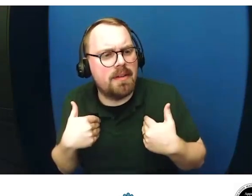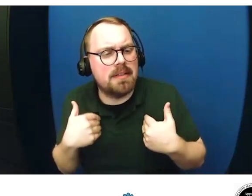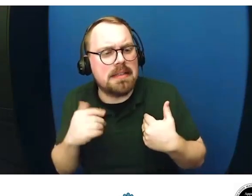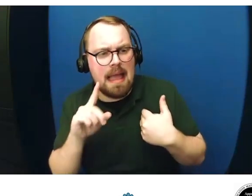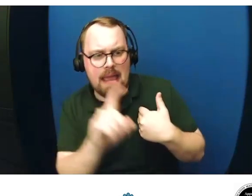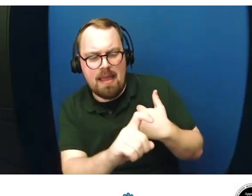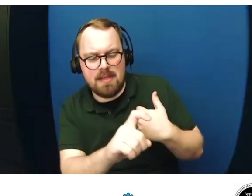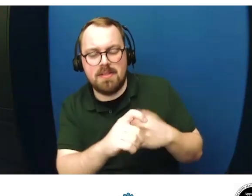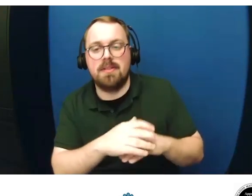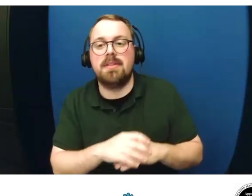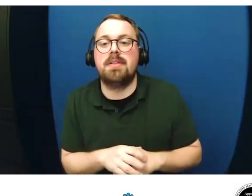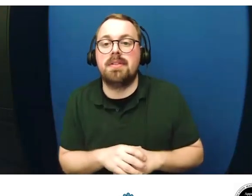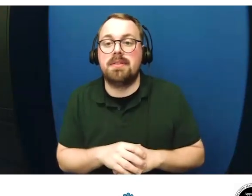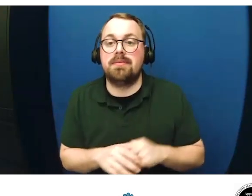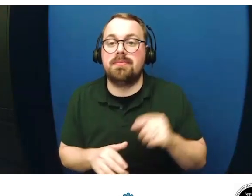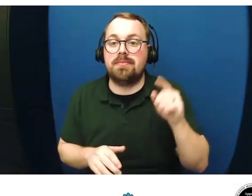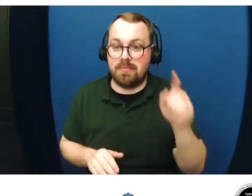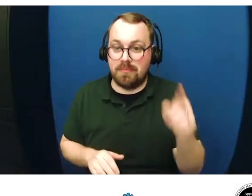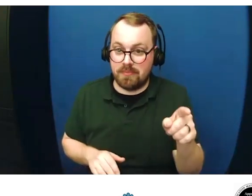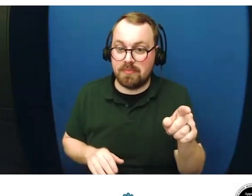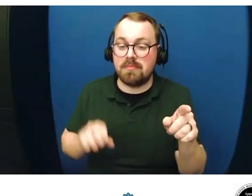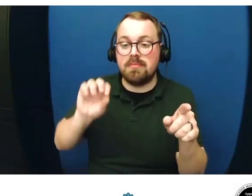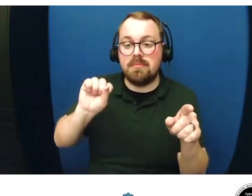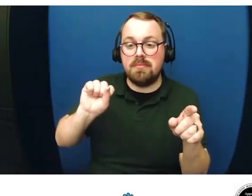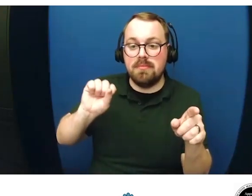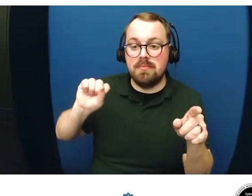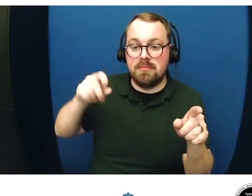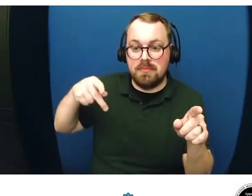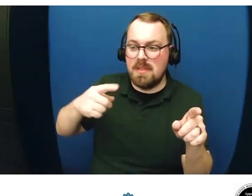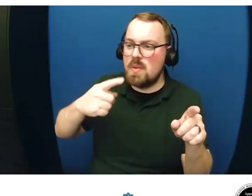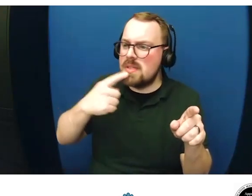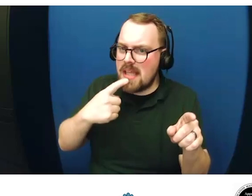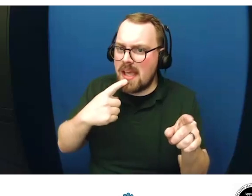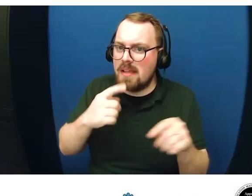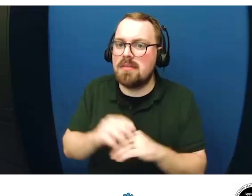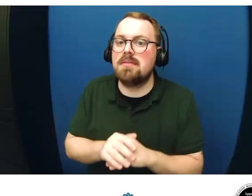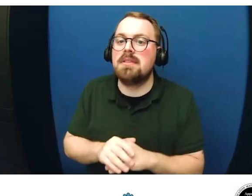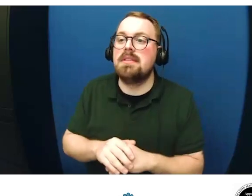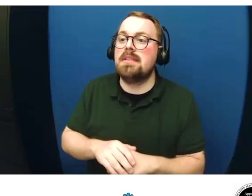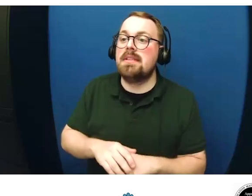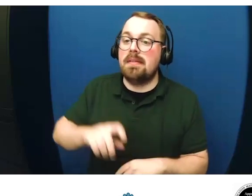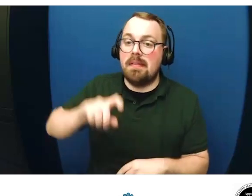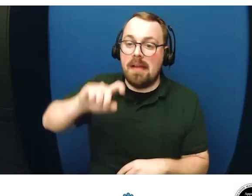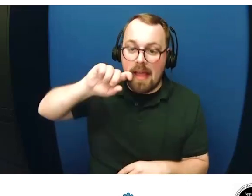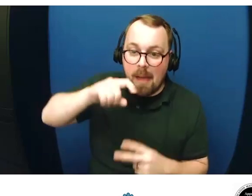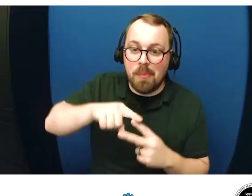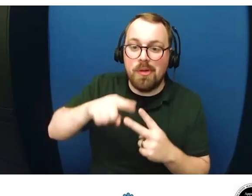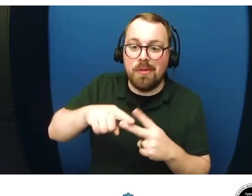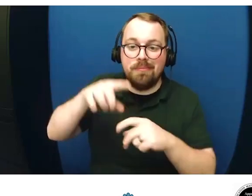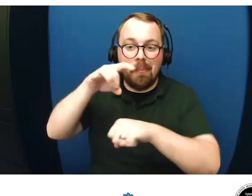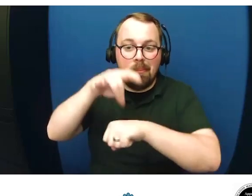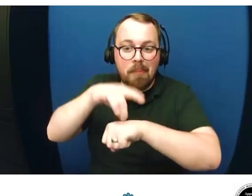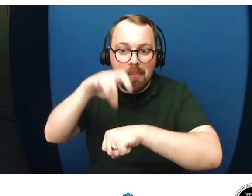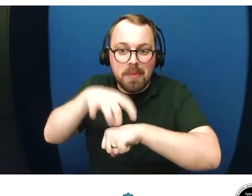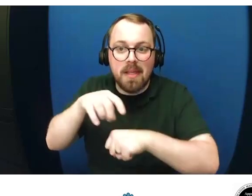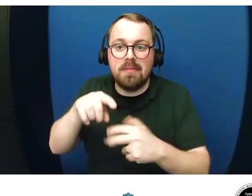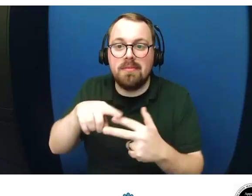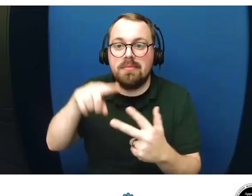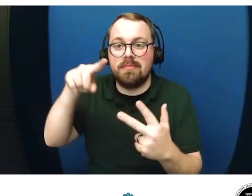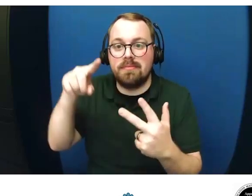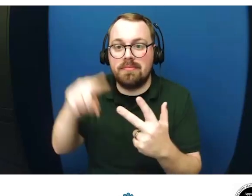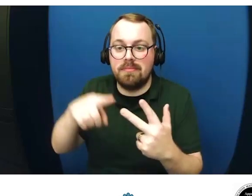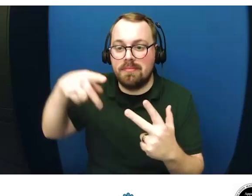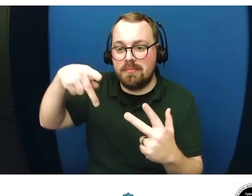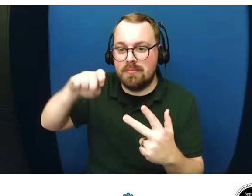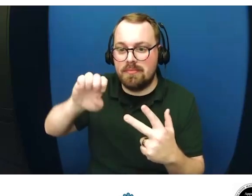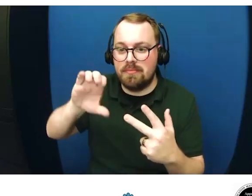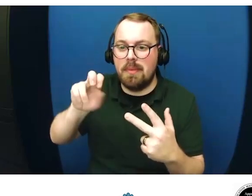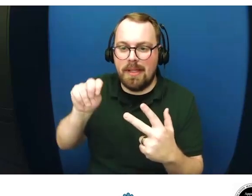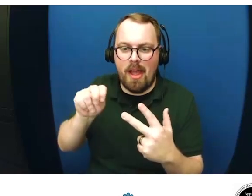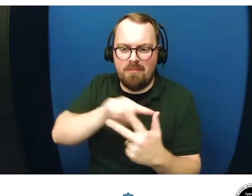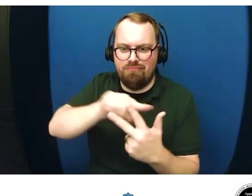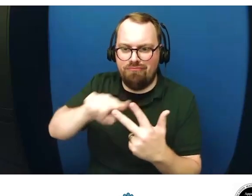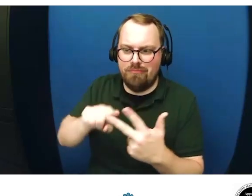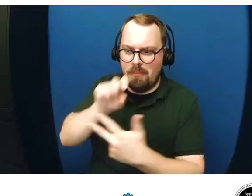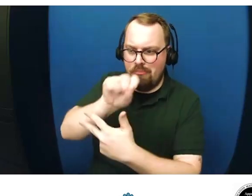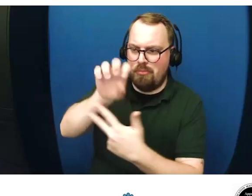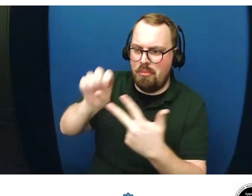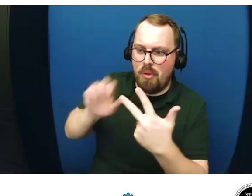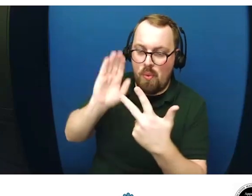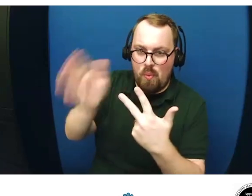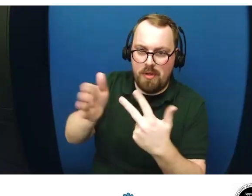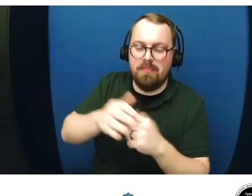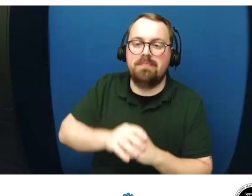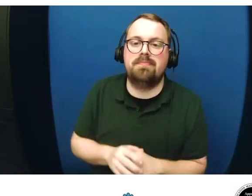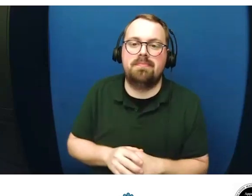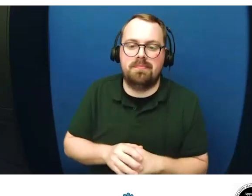And the SSP would say, 'Apple, pumpkin, pecan.'" And